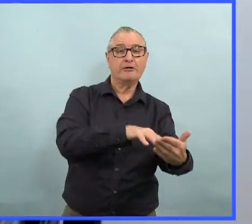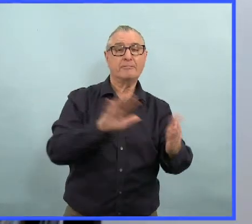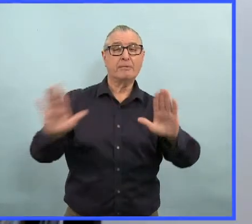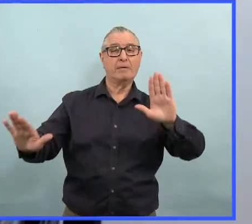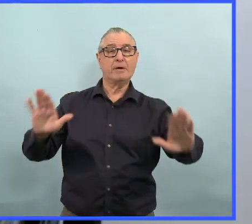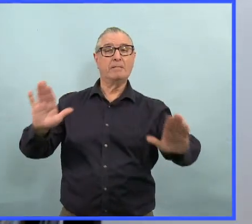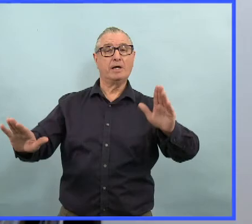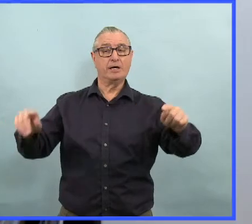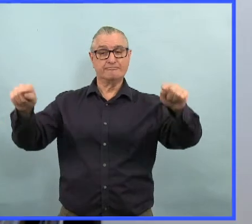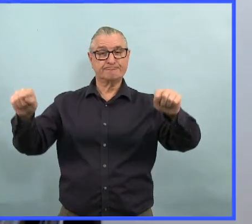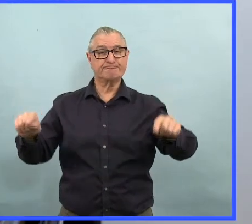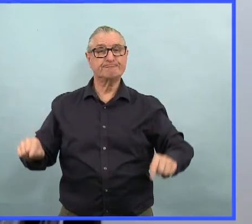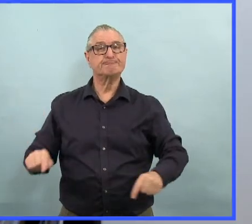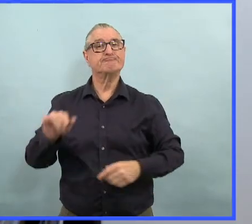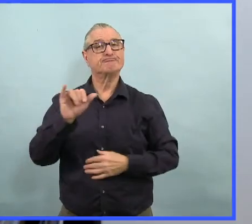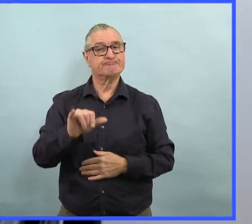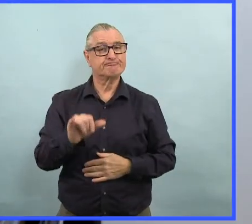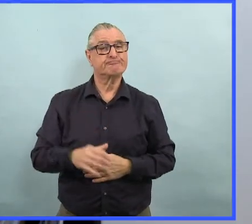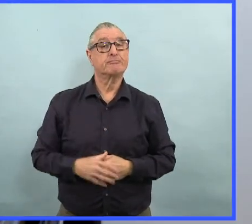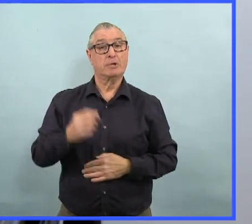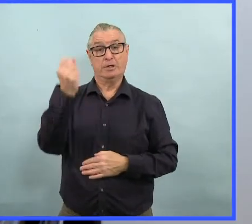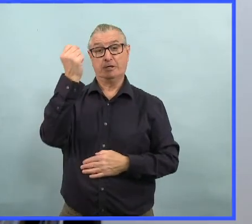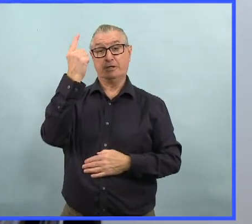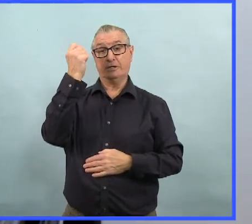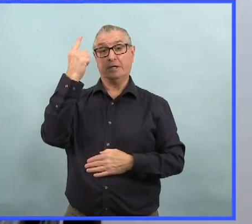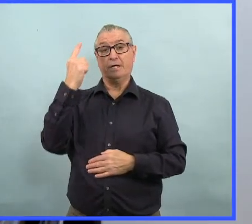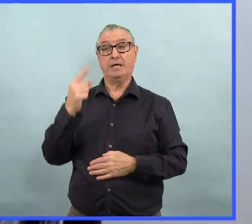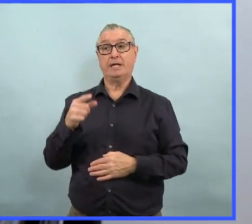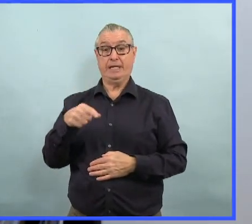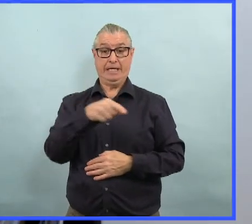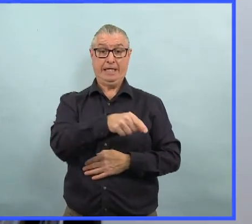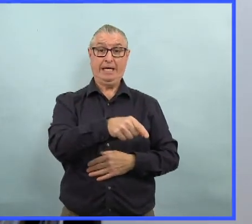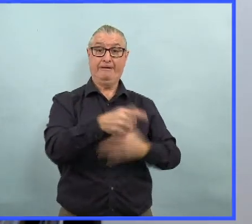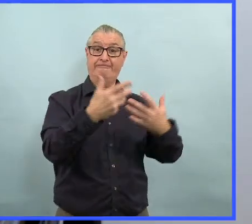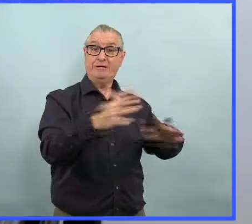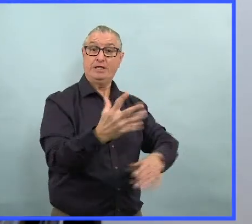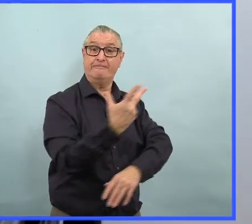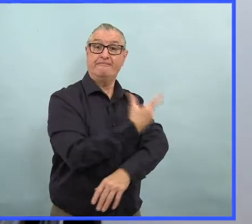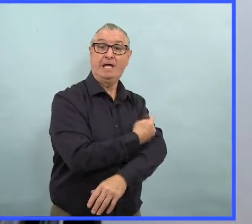after an infection in a vaccinated person compared to an infection in someone who is unvaccinated